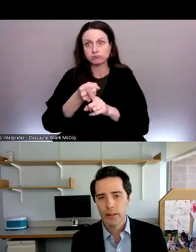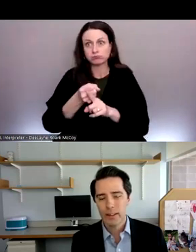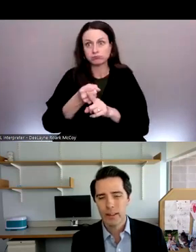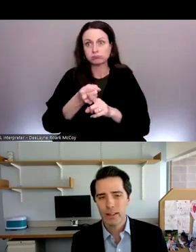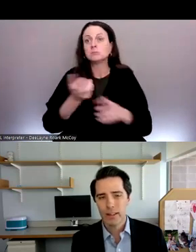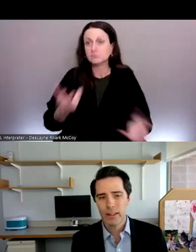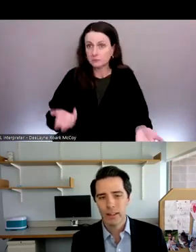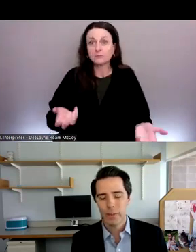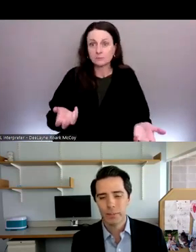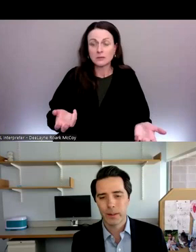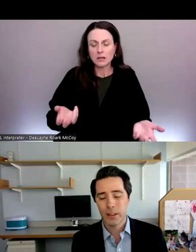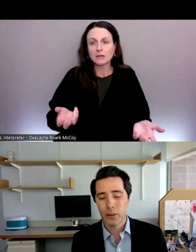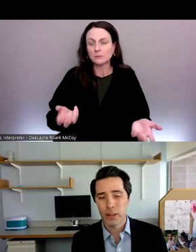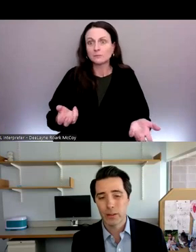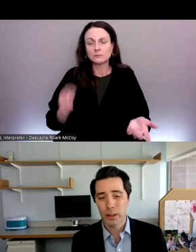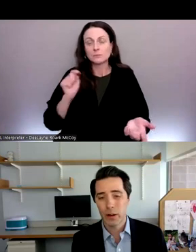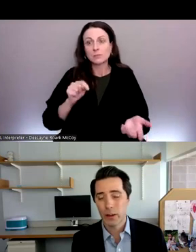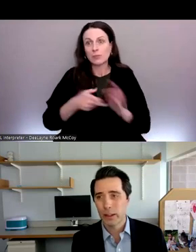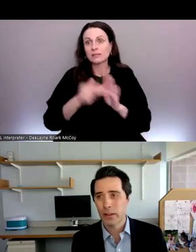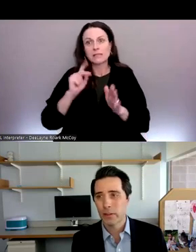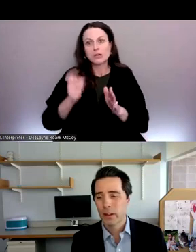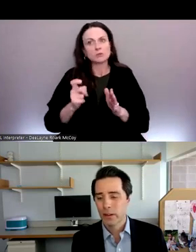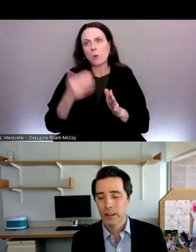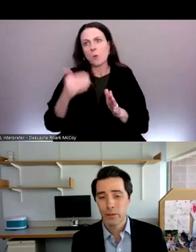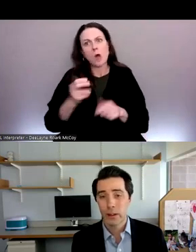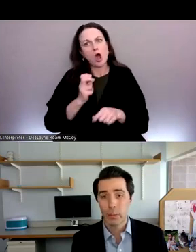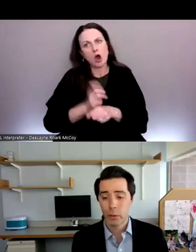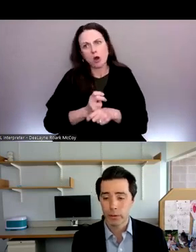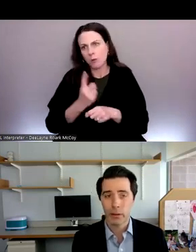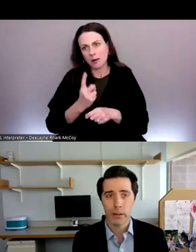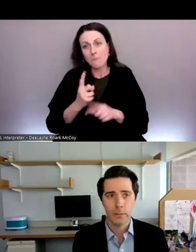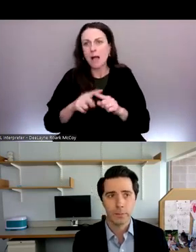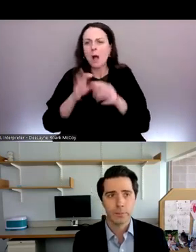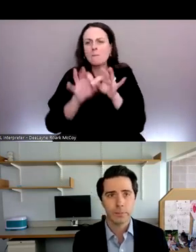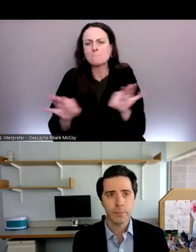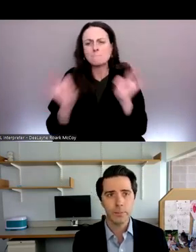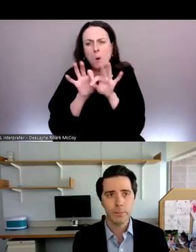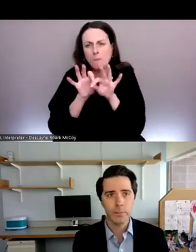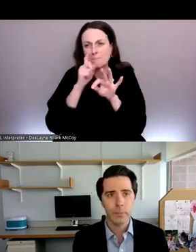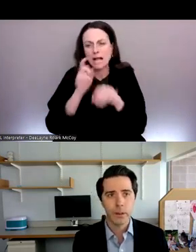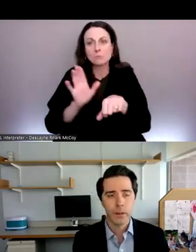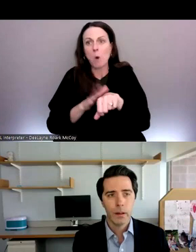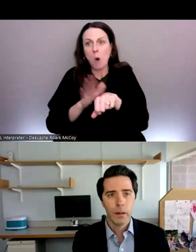this this um diagnosis is very hard to give it's very important for us